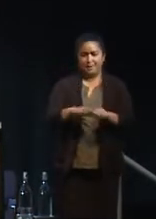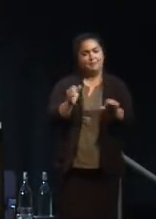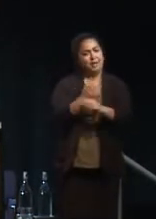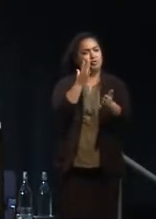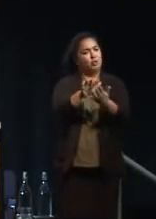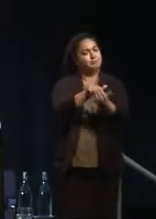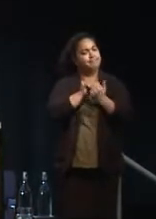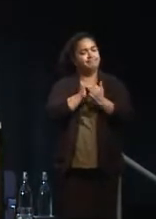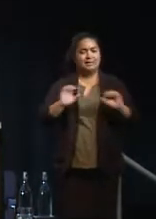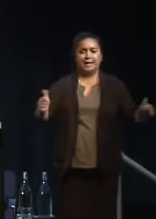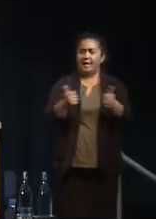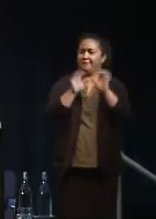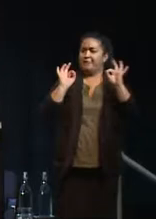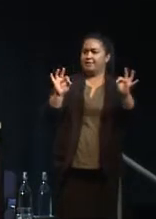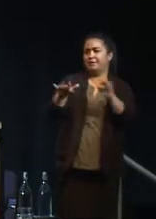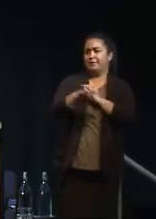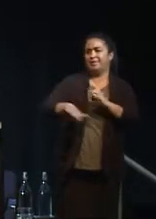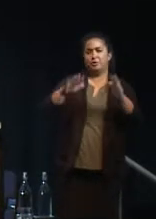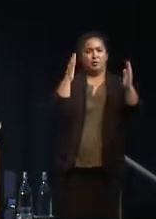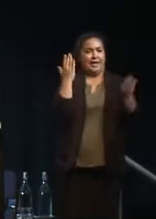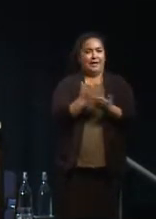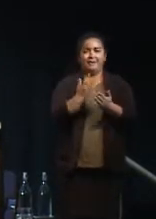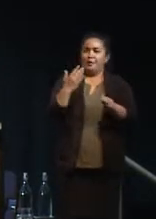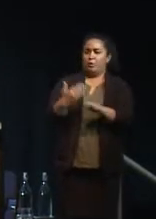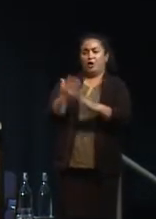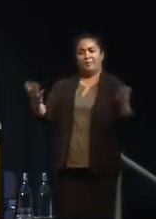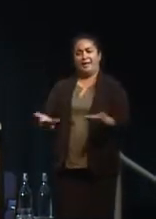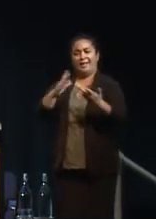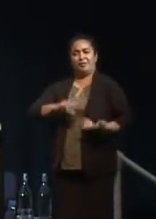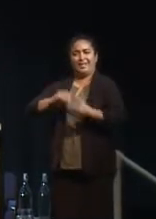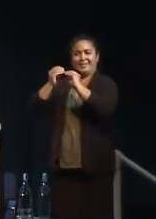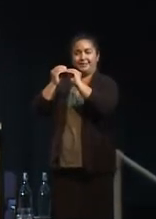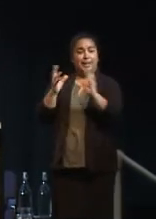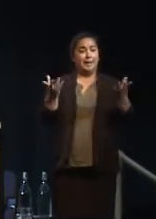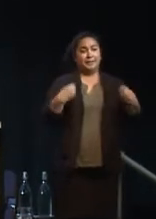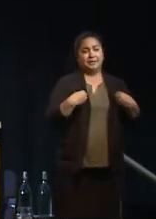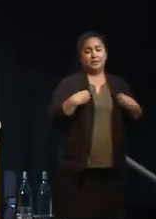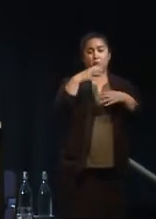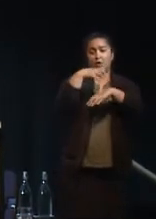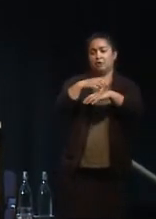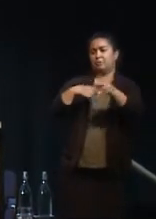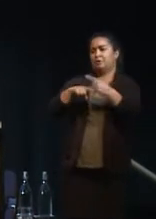place to live, work, play and create. Businesses, organisations and individuals from across